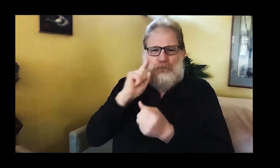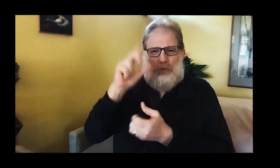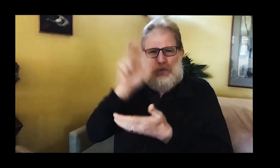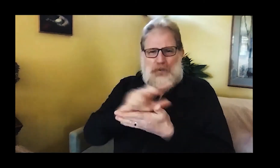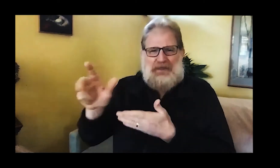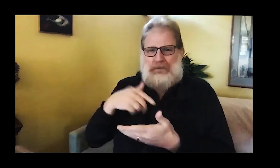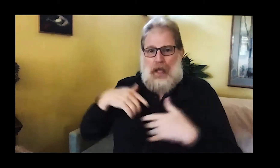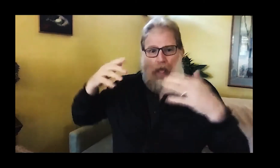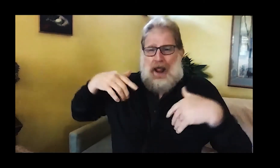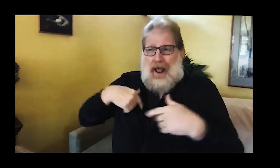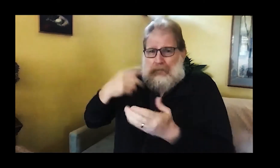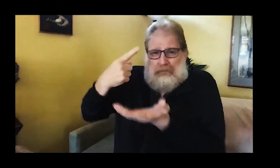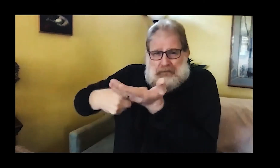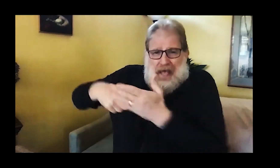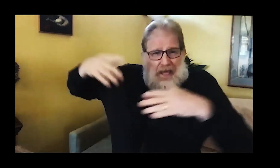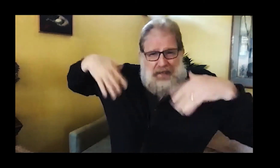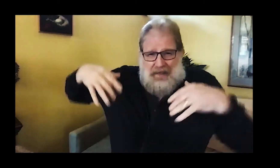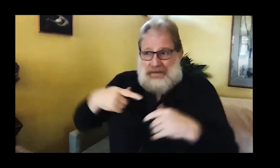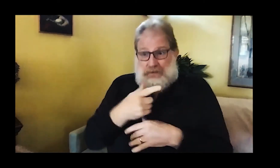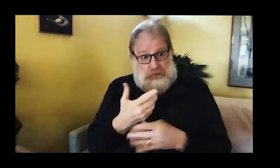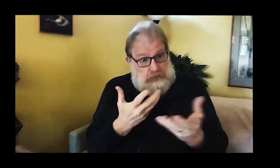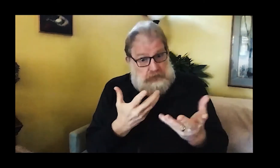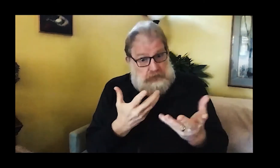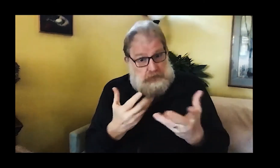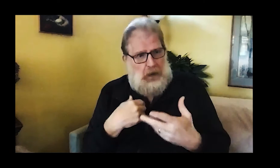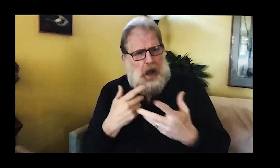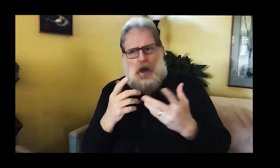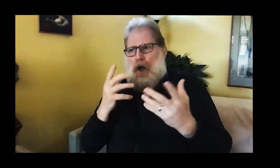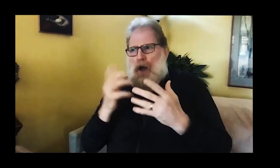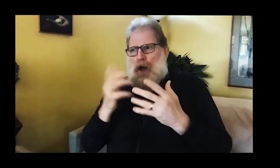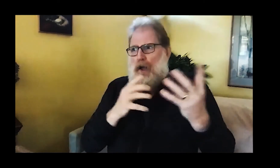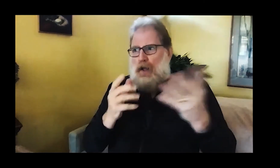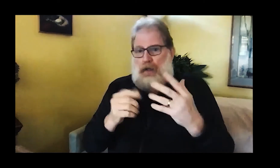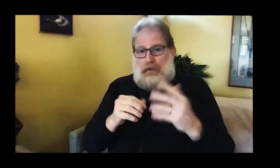and we hadn't even talked about it yet, and I was kind of in an awkward position there,